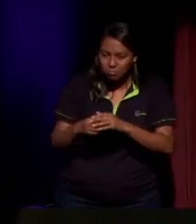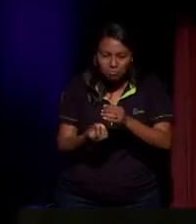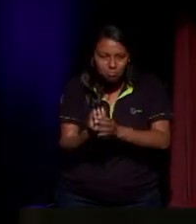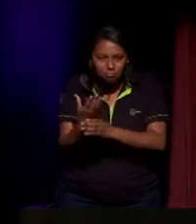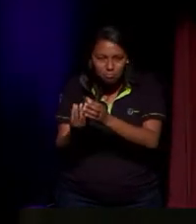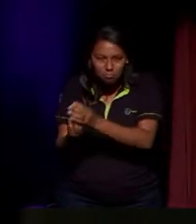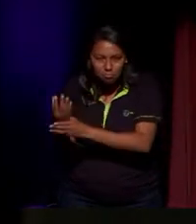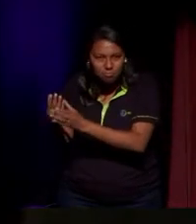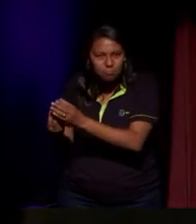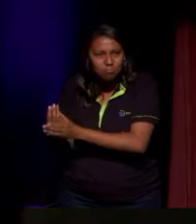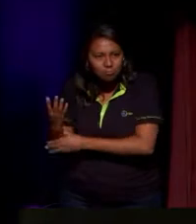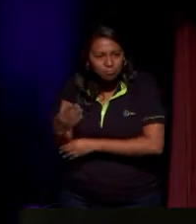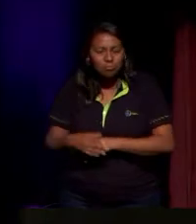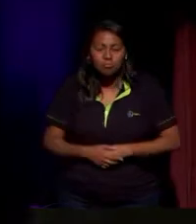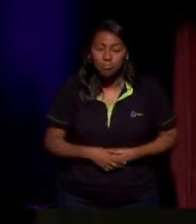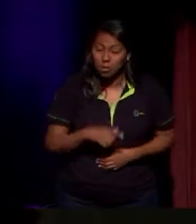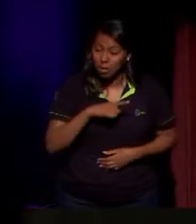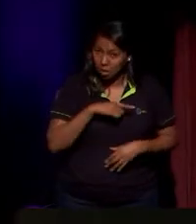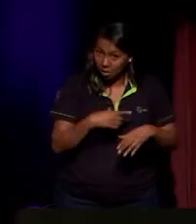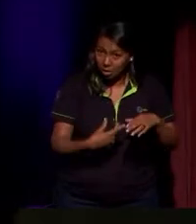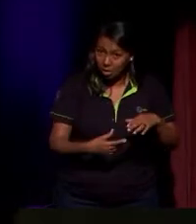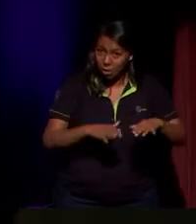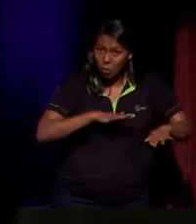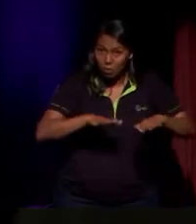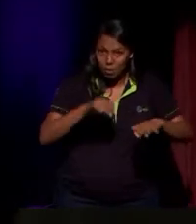We have a Movement of Feminist Women